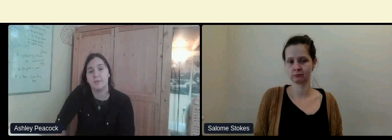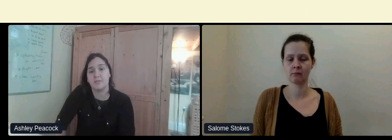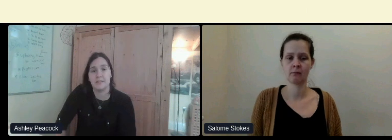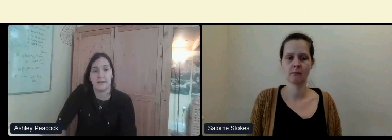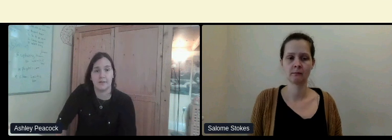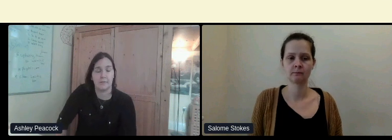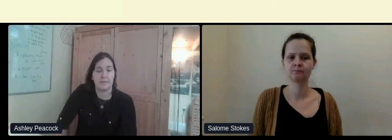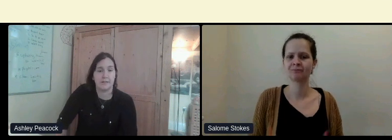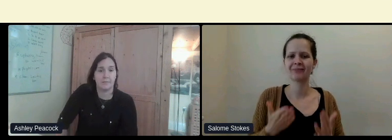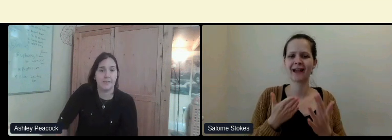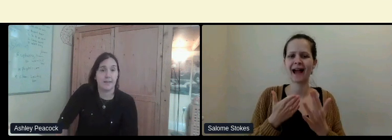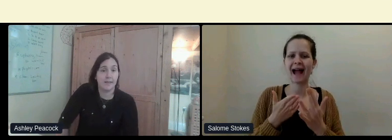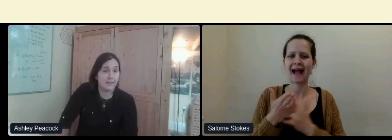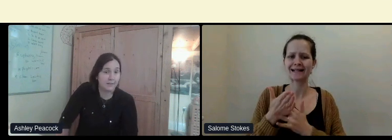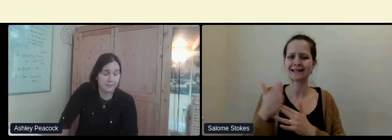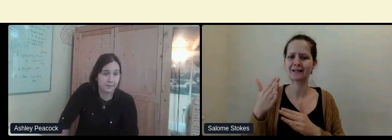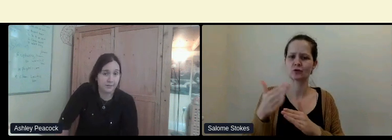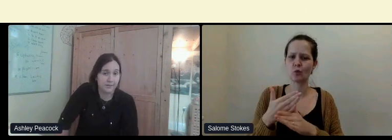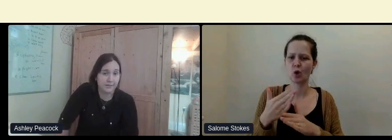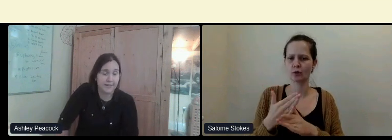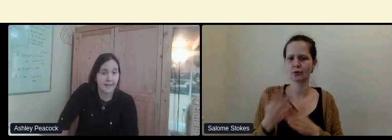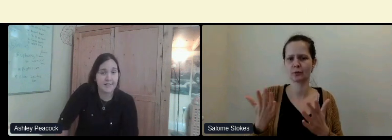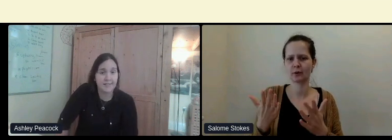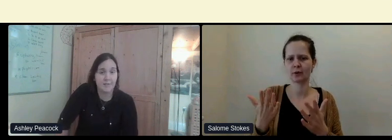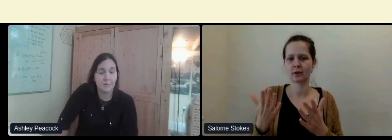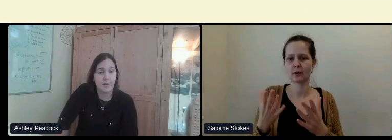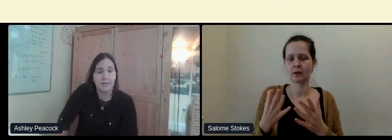if someone is having a particularly bad day, they can look at getting taxis into work.